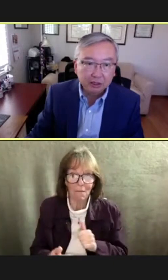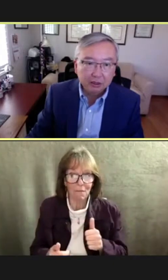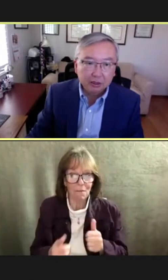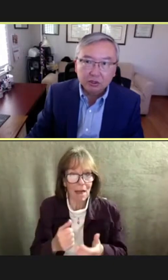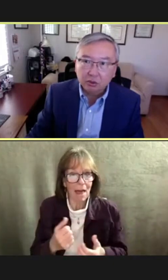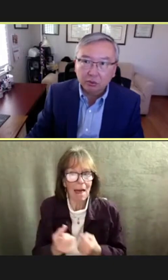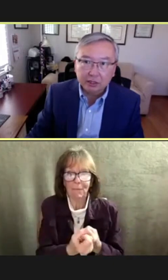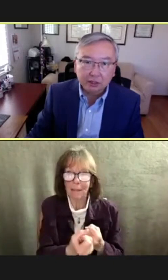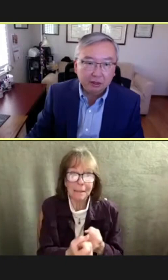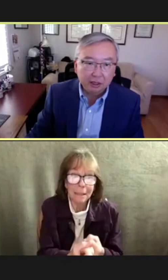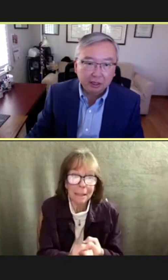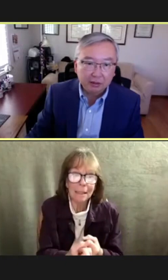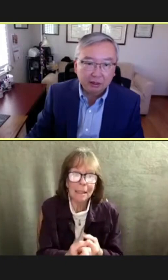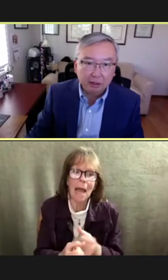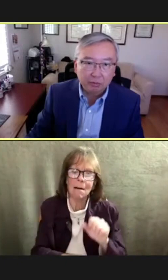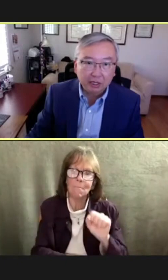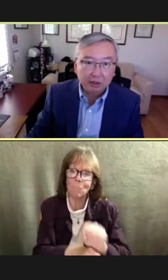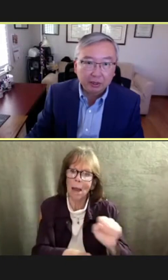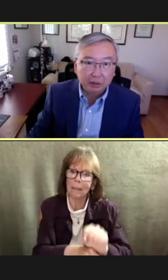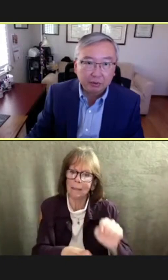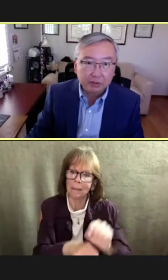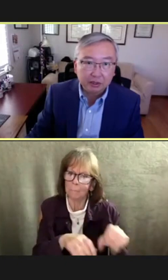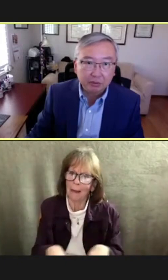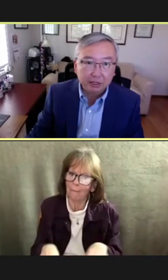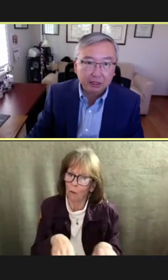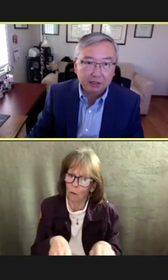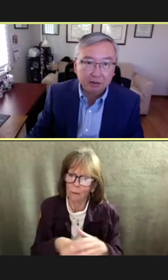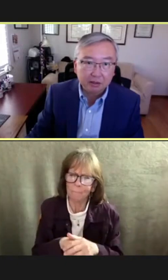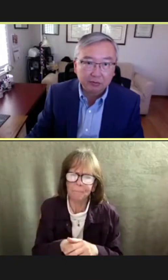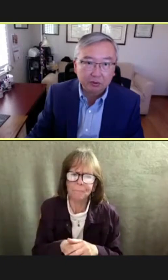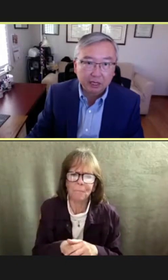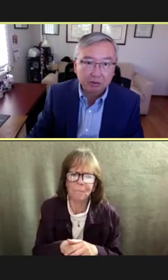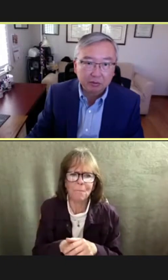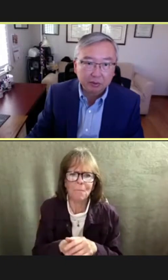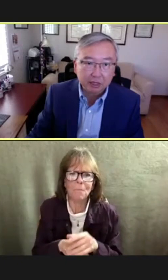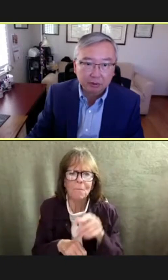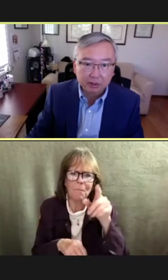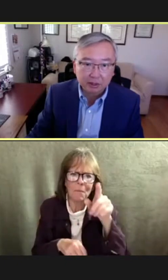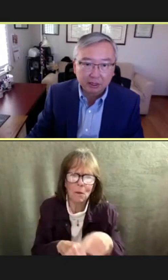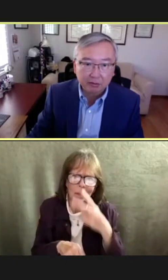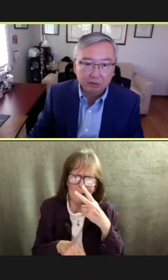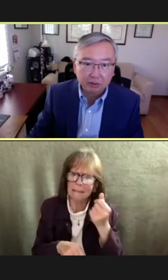So, we had many papers in the beginning, several thousand papers,